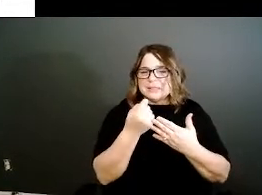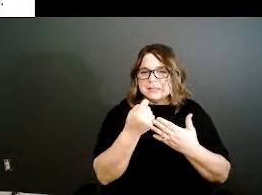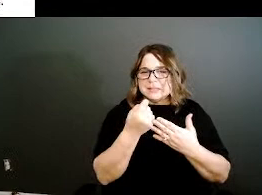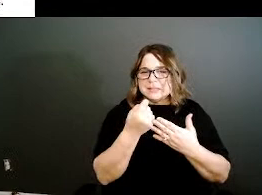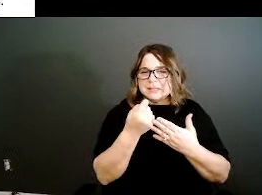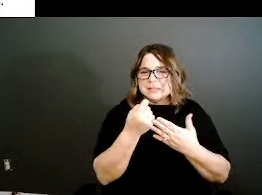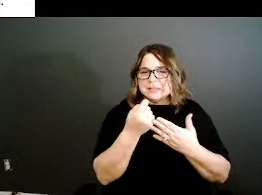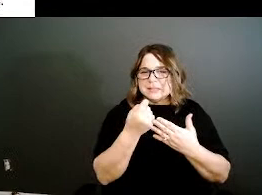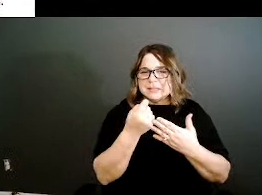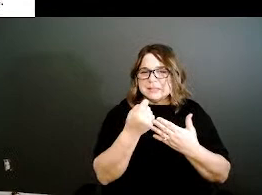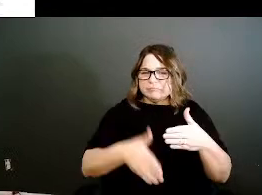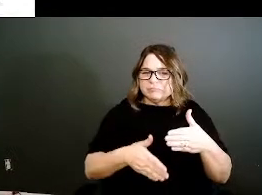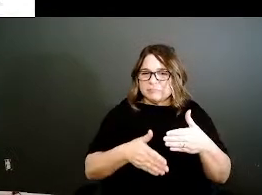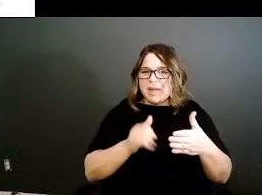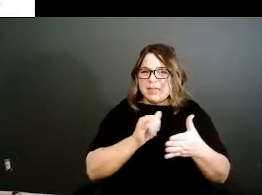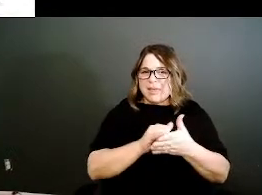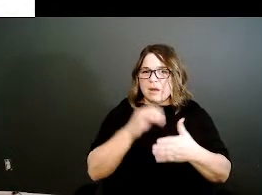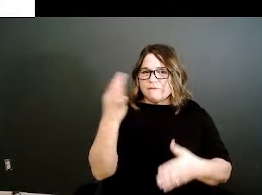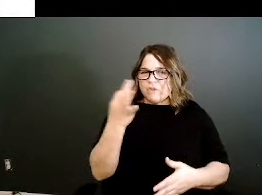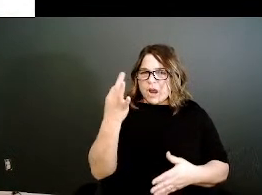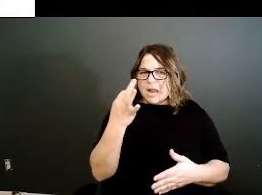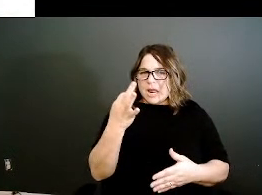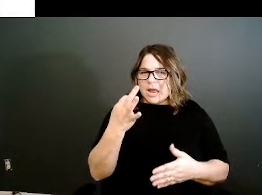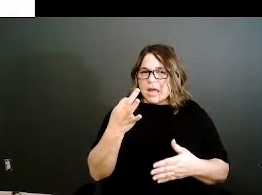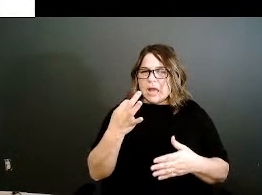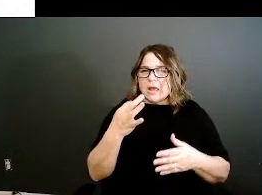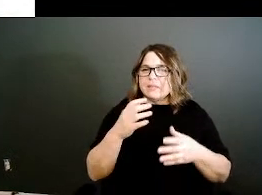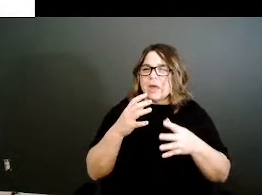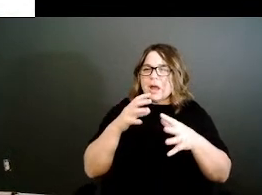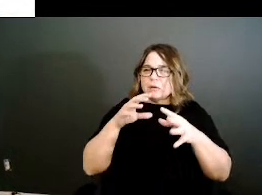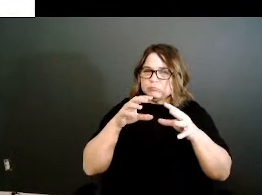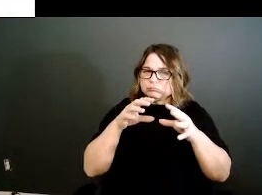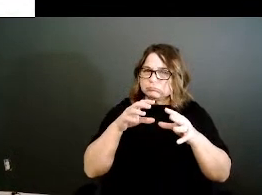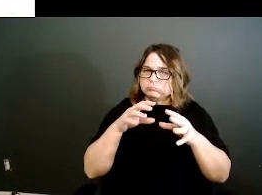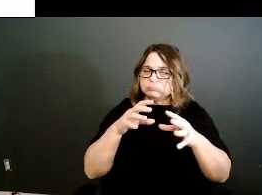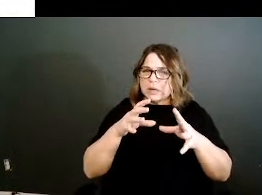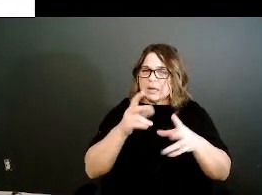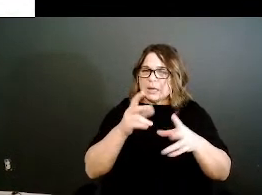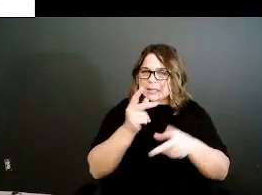THE TERM. UPON CLOSER INSPECTION AND LOOK, WE THOUGHT THIS